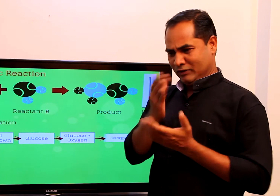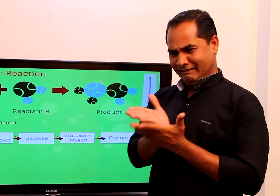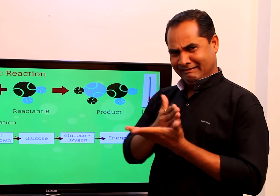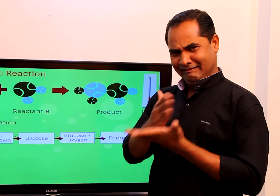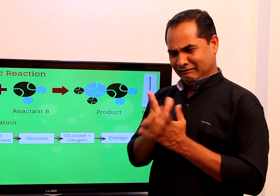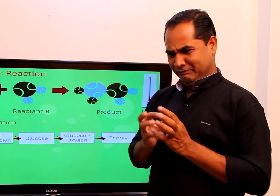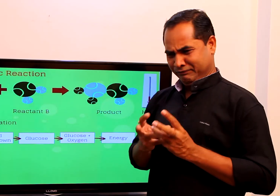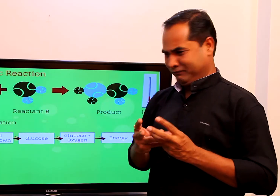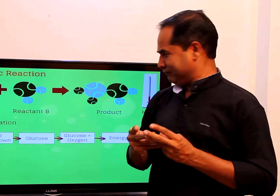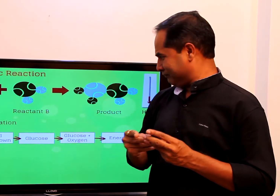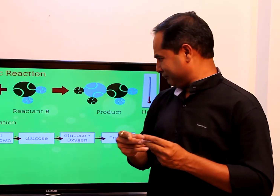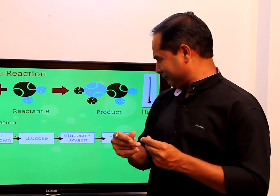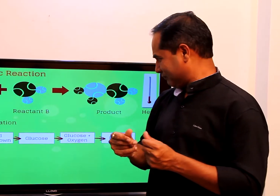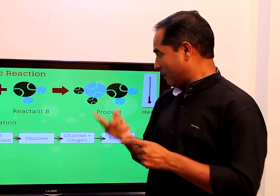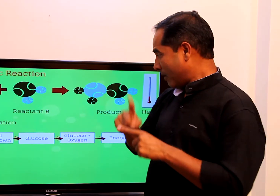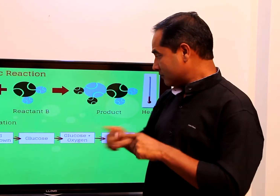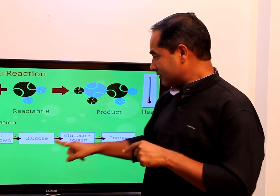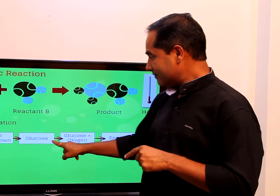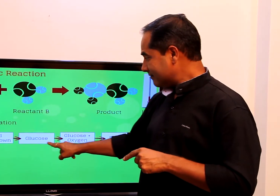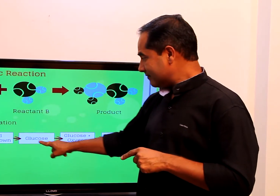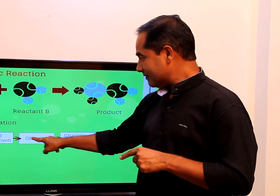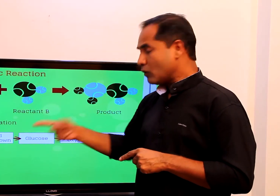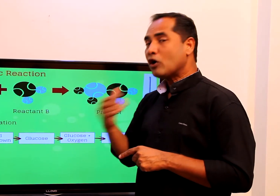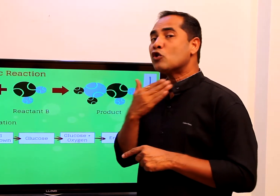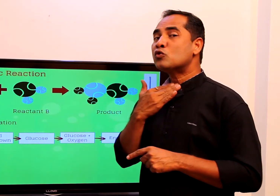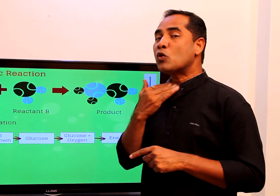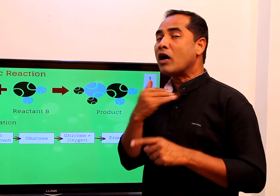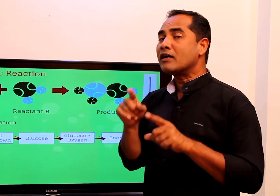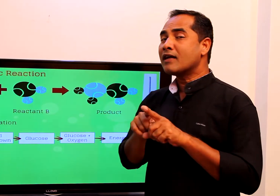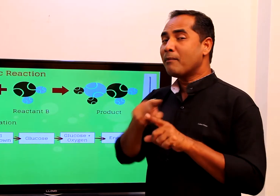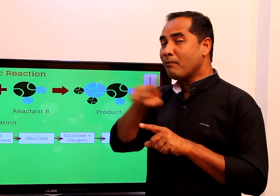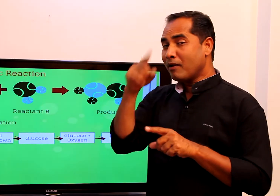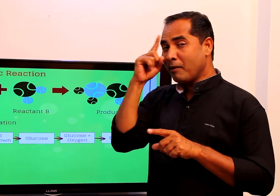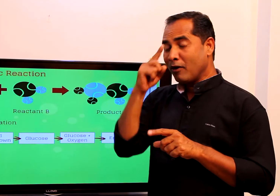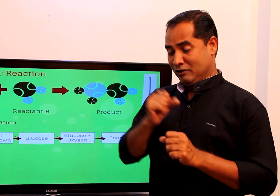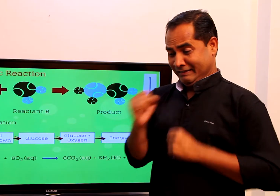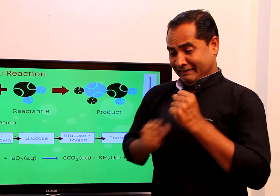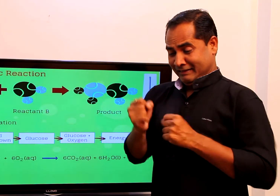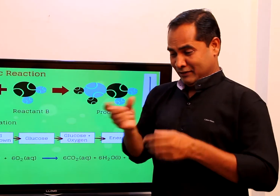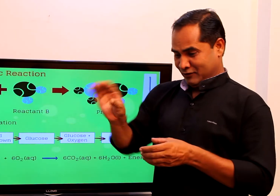small components. That small component is basically glucose - the same